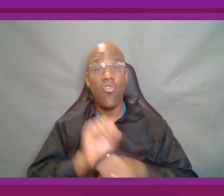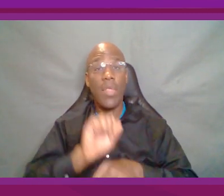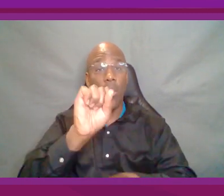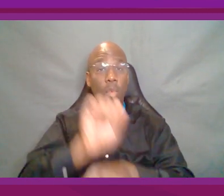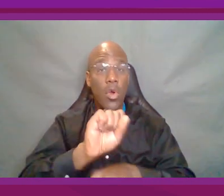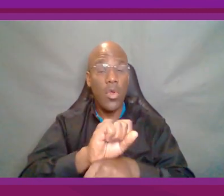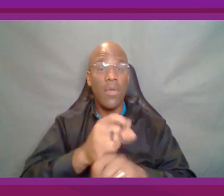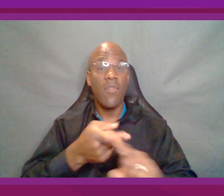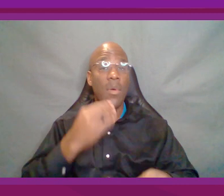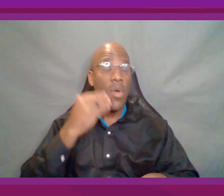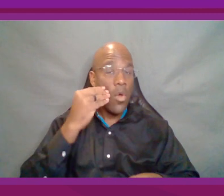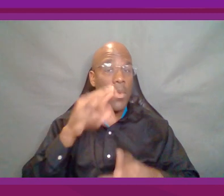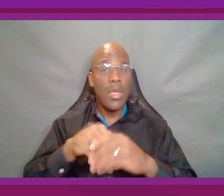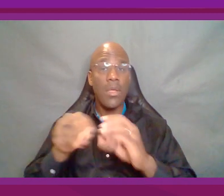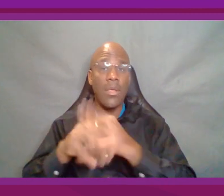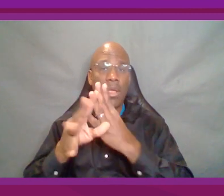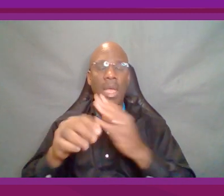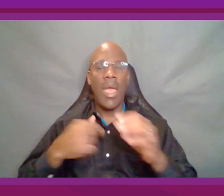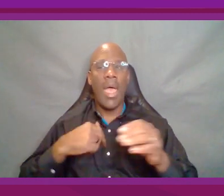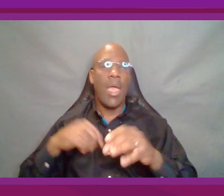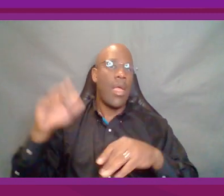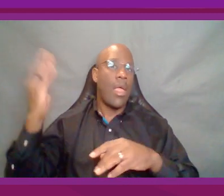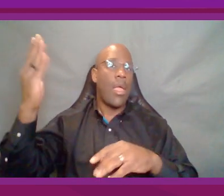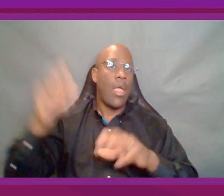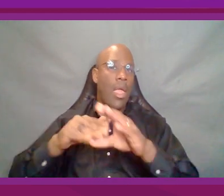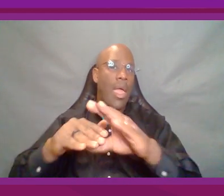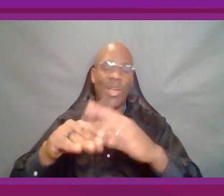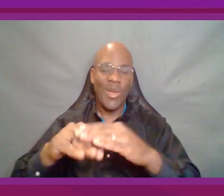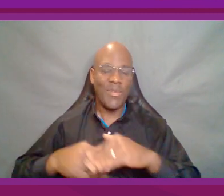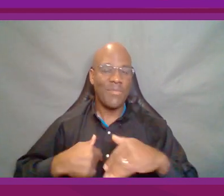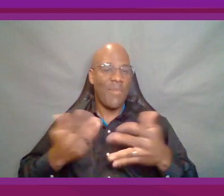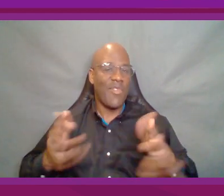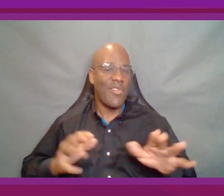So I'll be done there because I can go on, so I'm done.